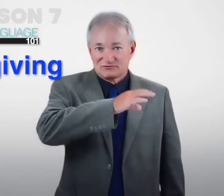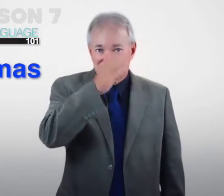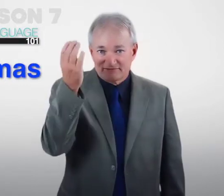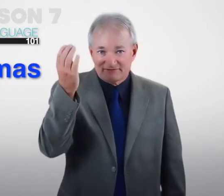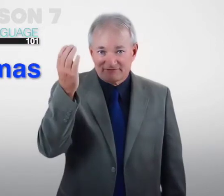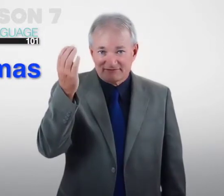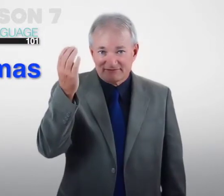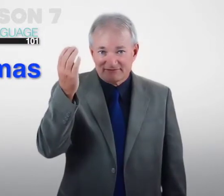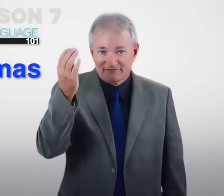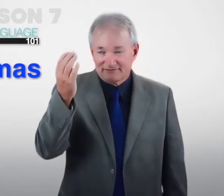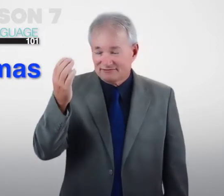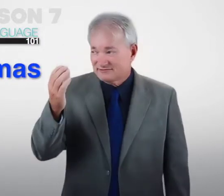Christmas.